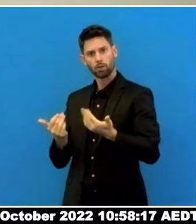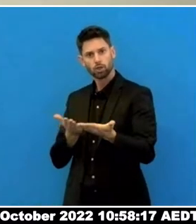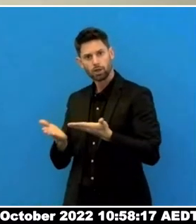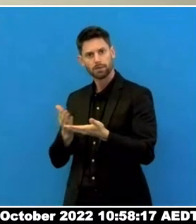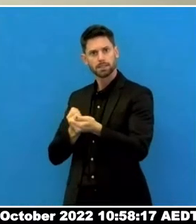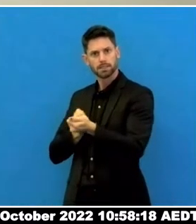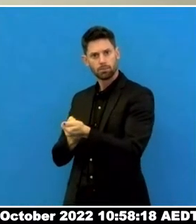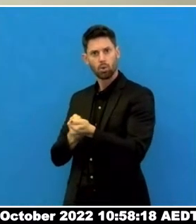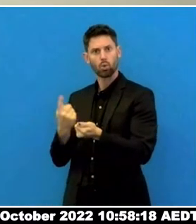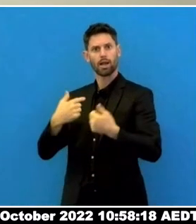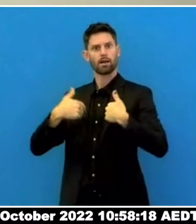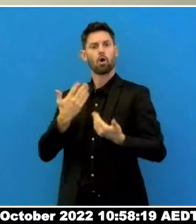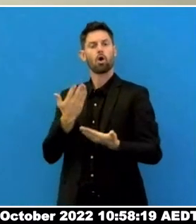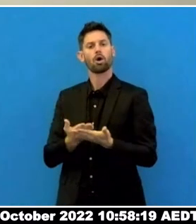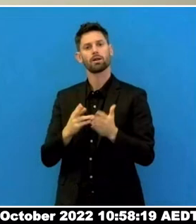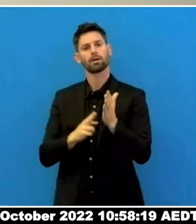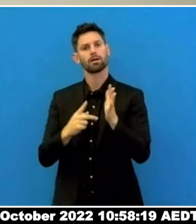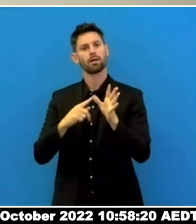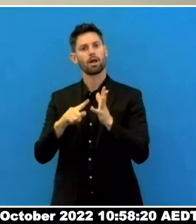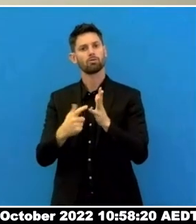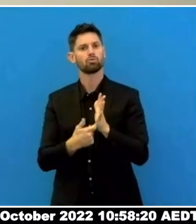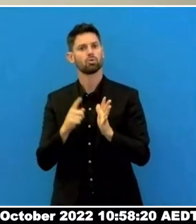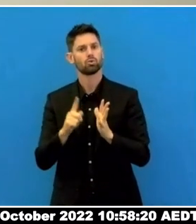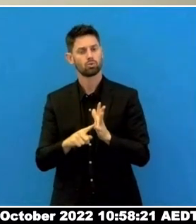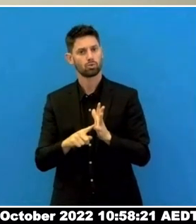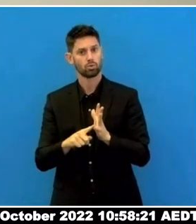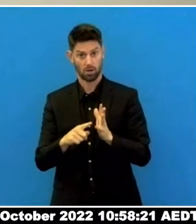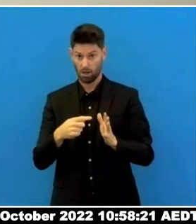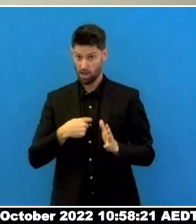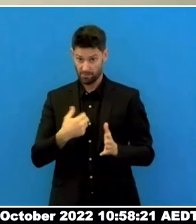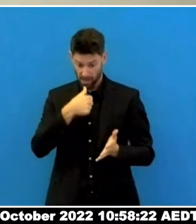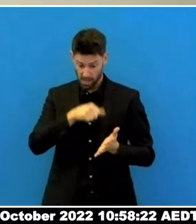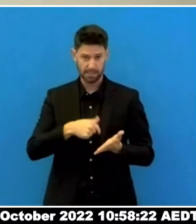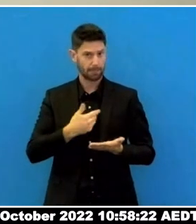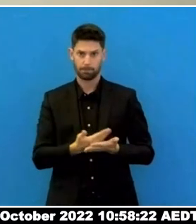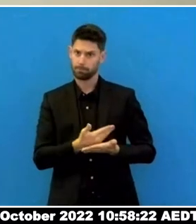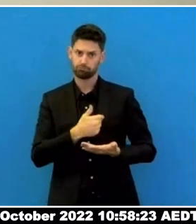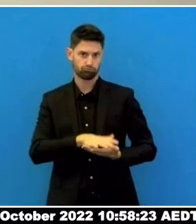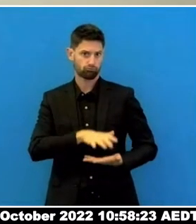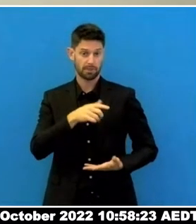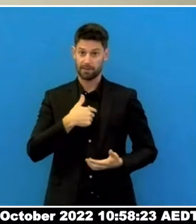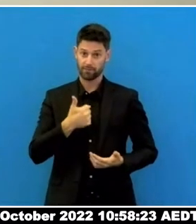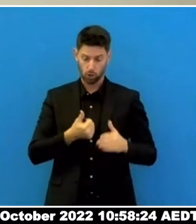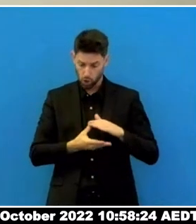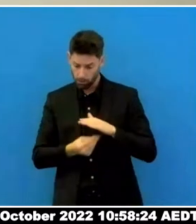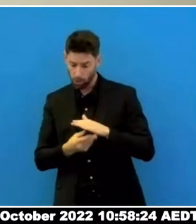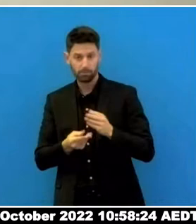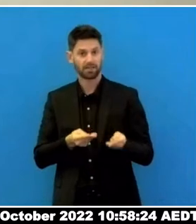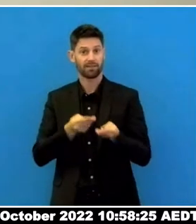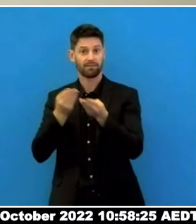while I was there, and I've provided copies of the letters and responses to the Royal Commission."